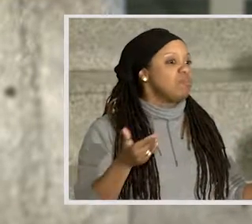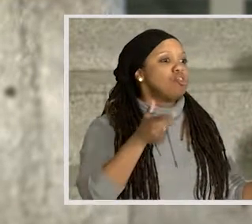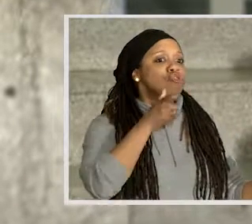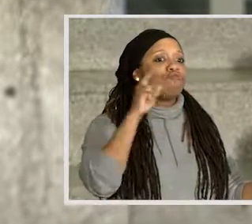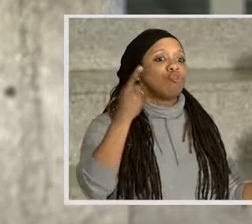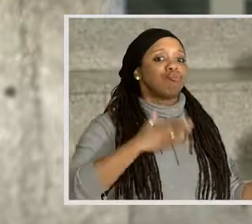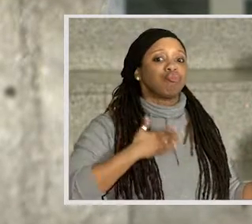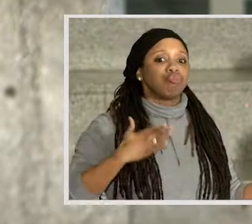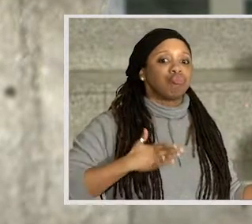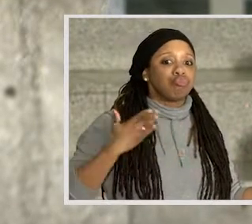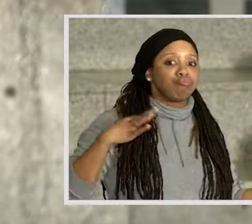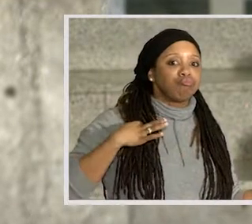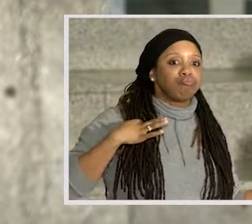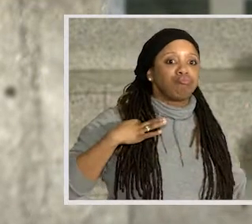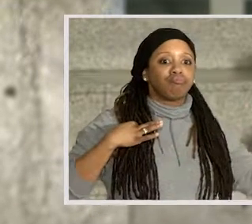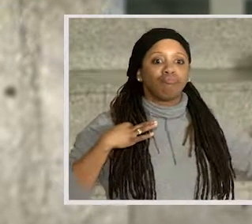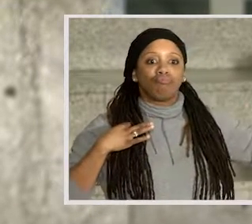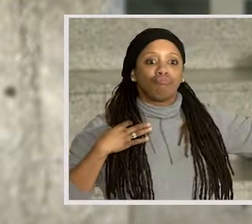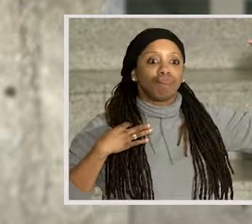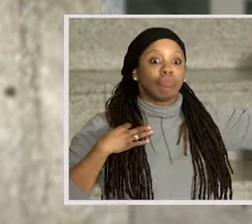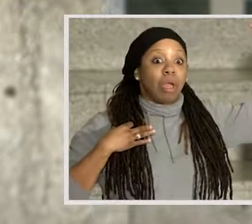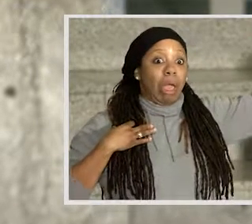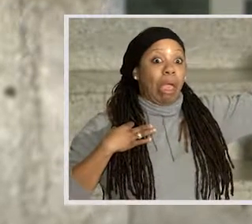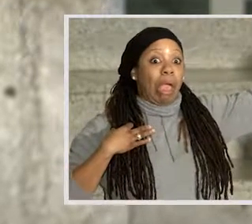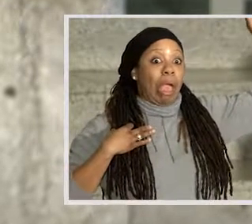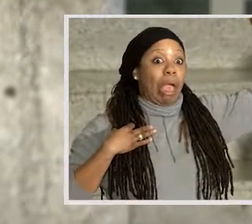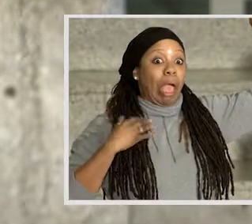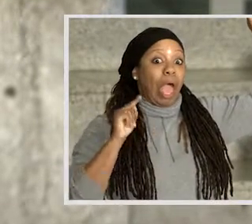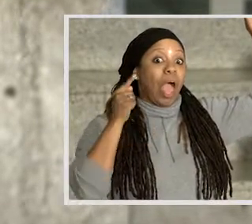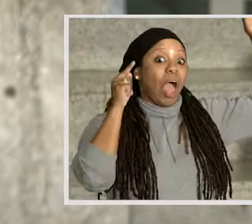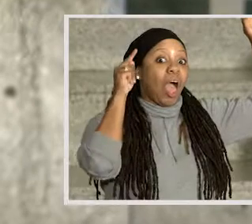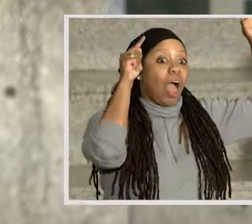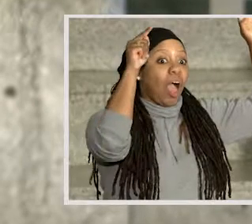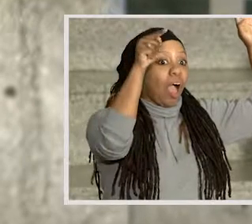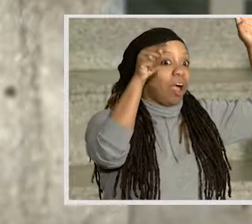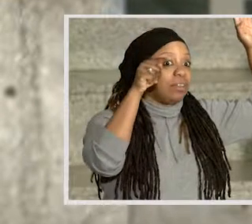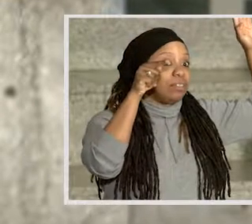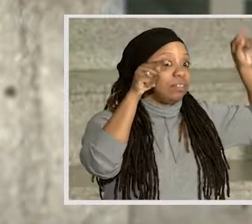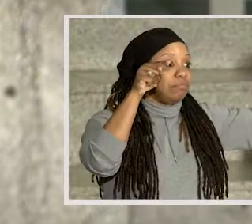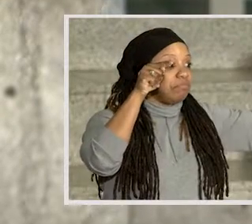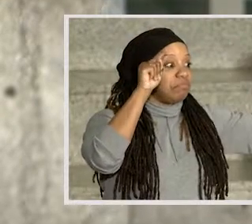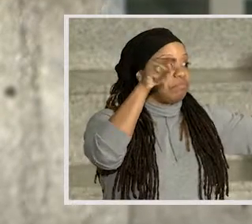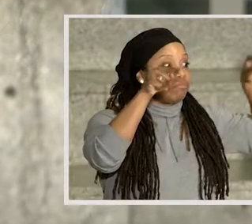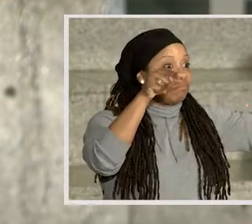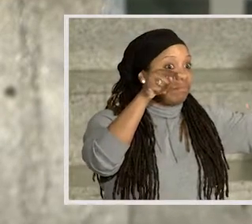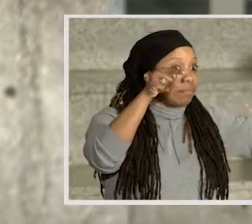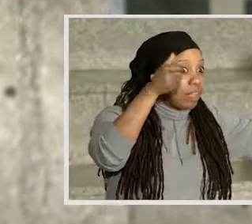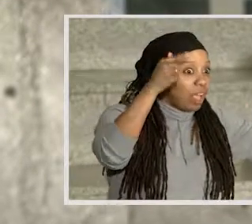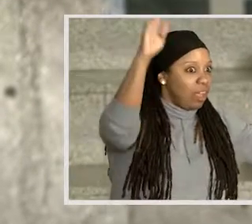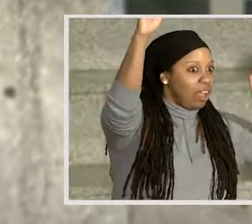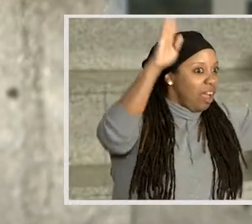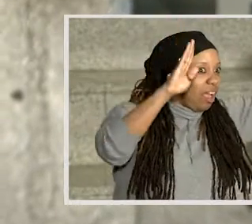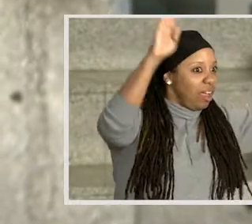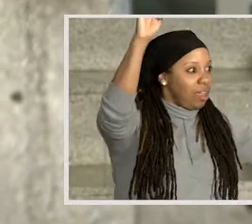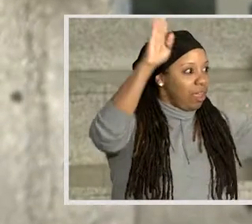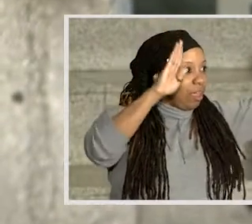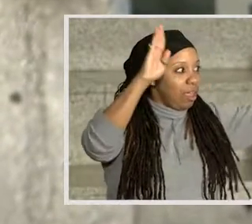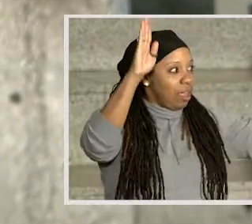BUDGET WAS? ARE THERE ANY TABLES THAT WANT TO DO IT? ARE THERE ANY TABLES THAT WANT